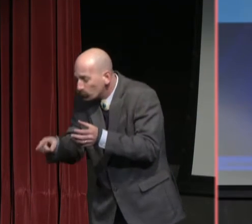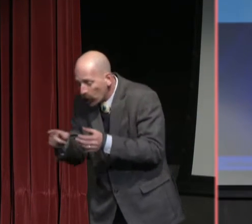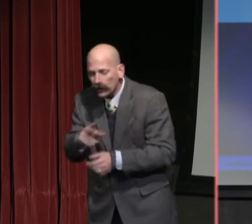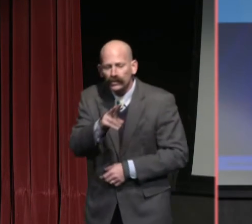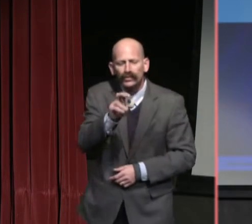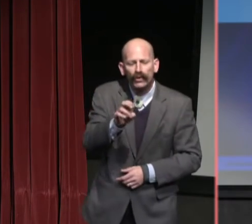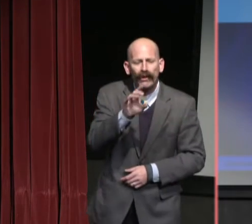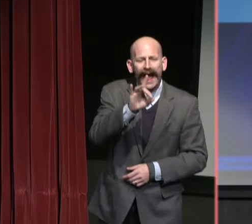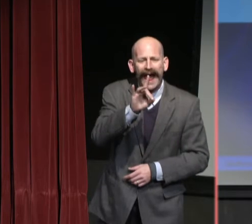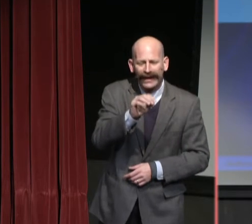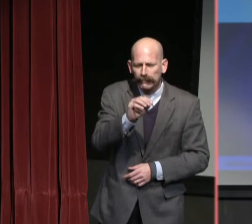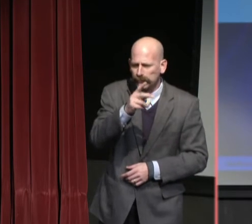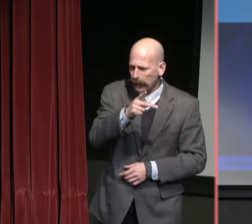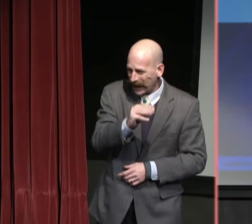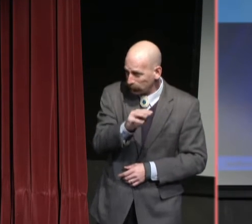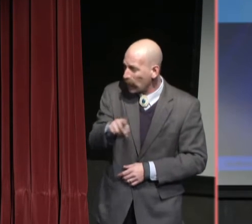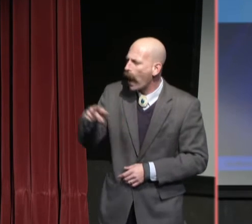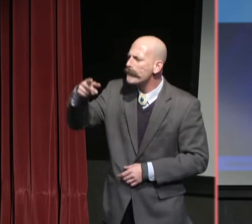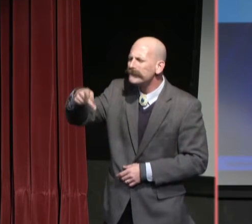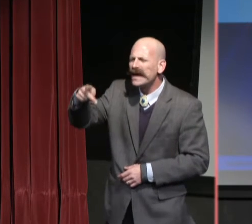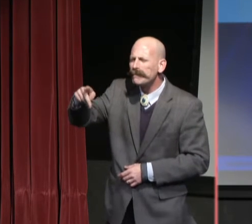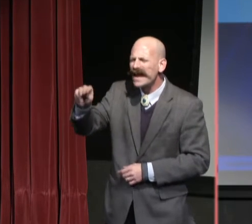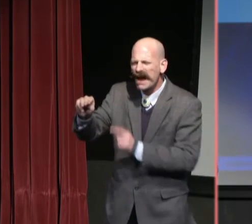So, ppm means parts per million.